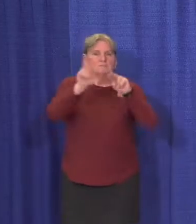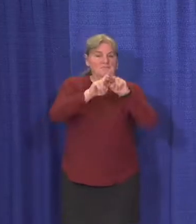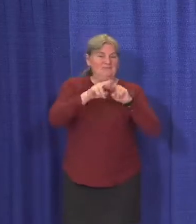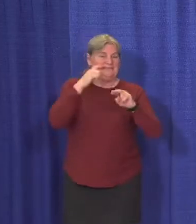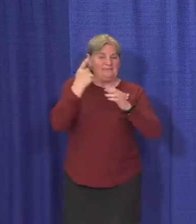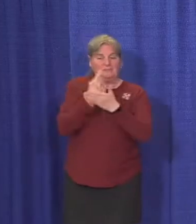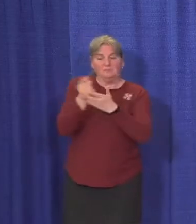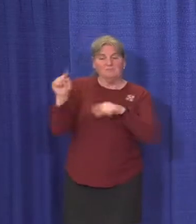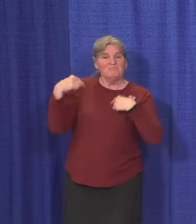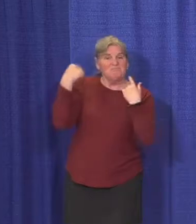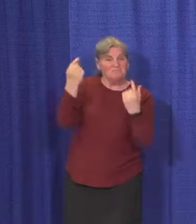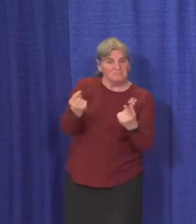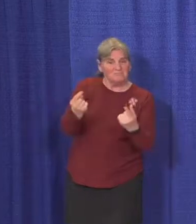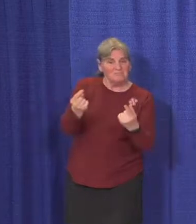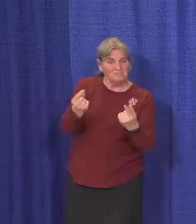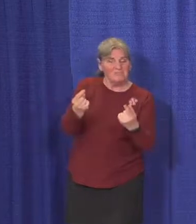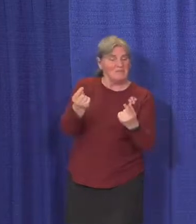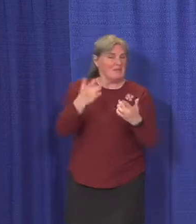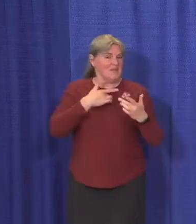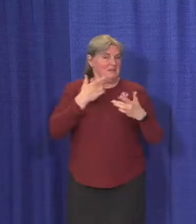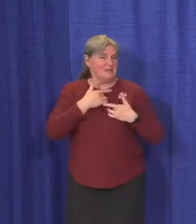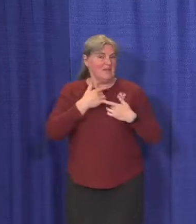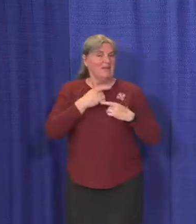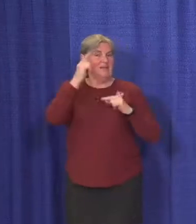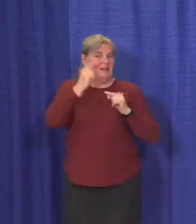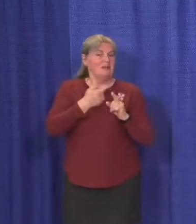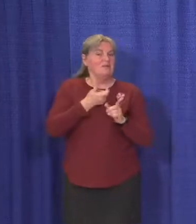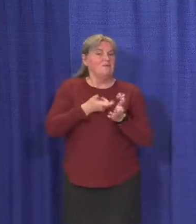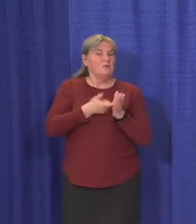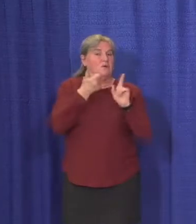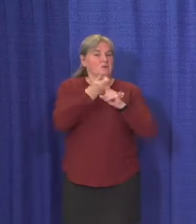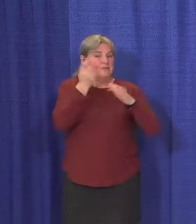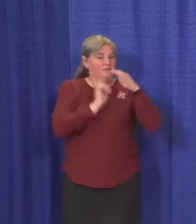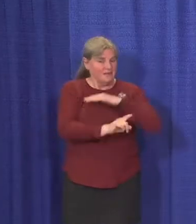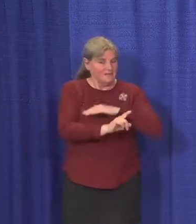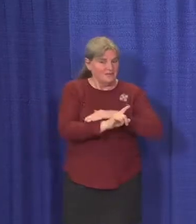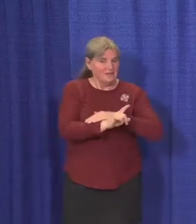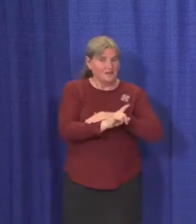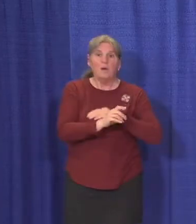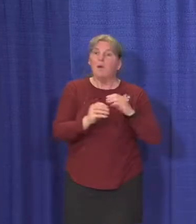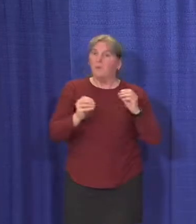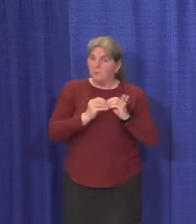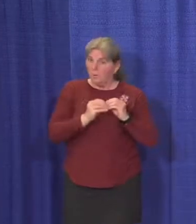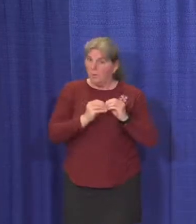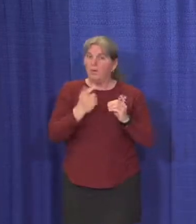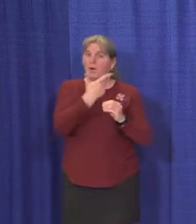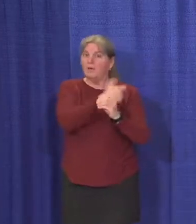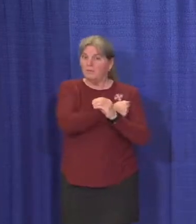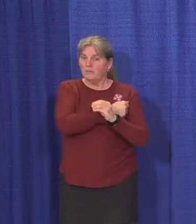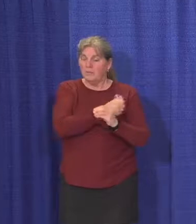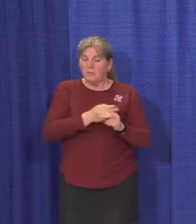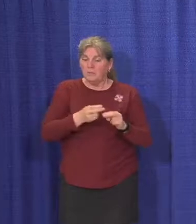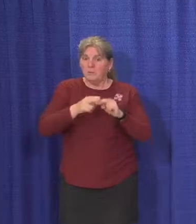immunize station. If we keep this up we will continue to have much more to